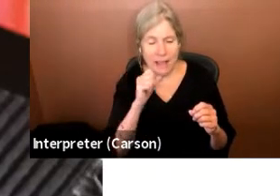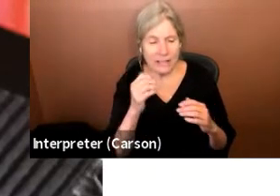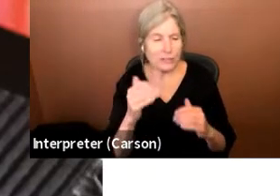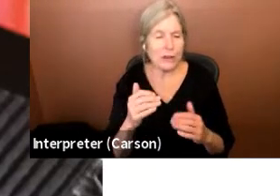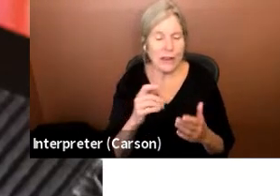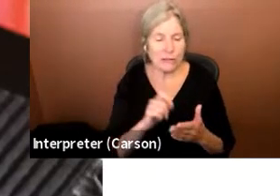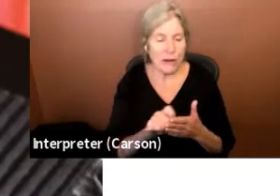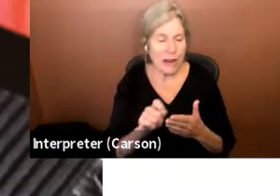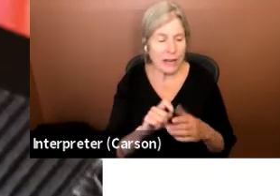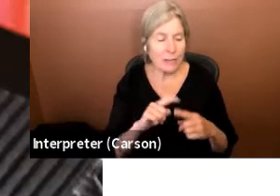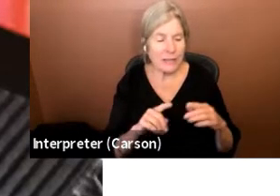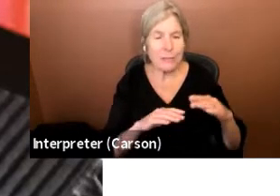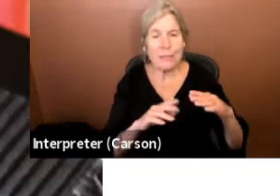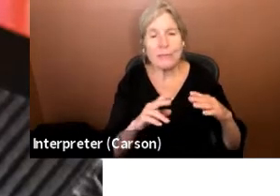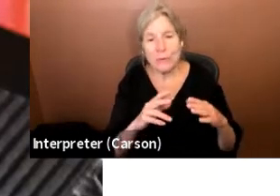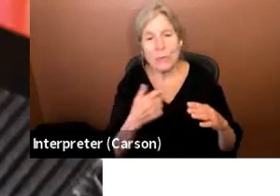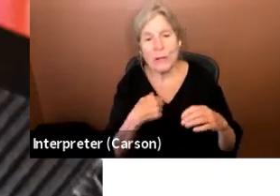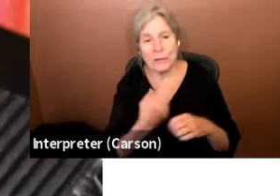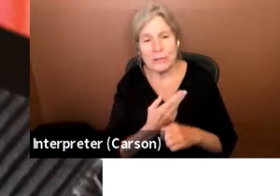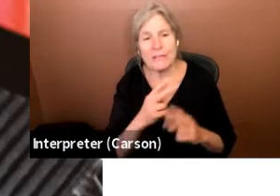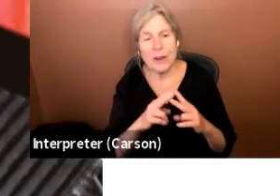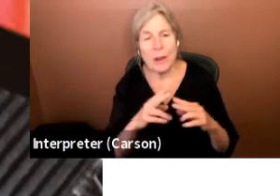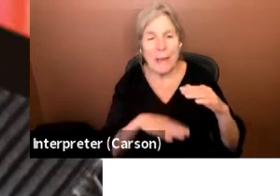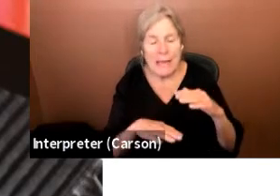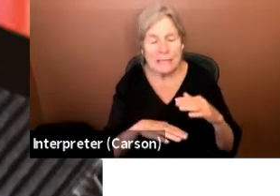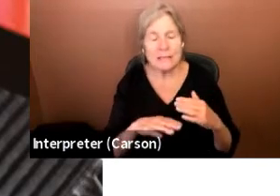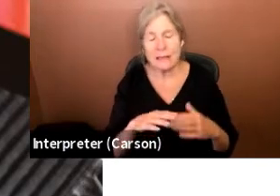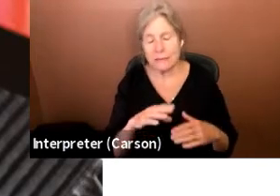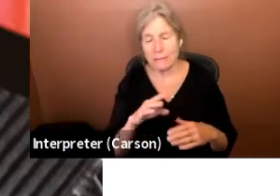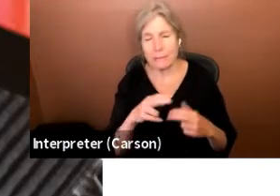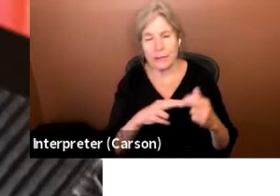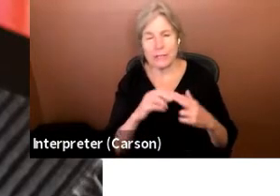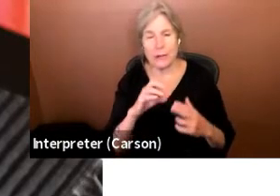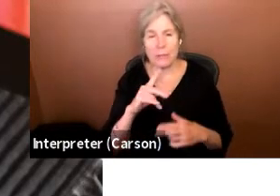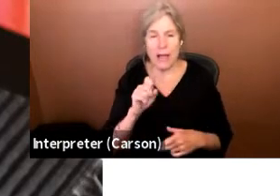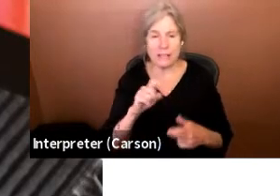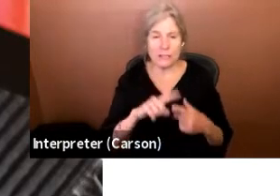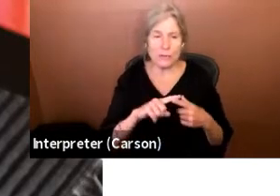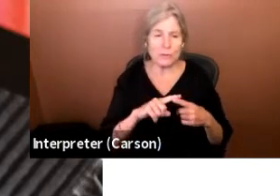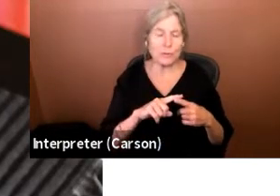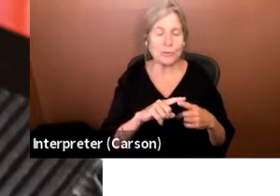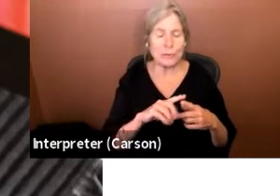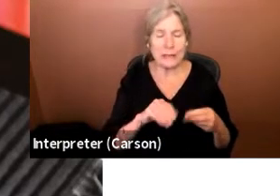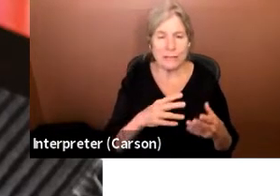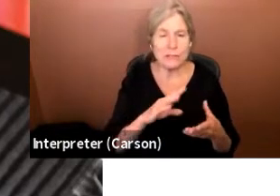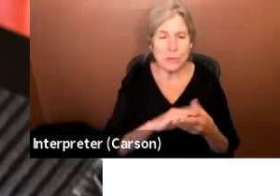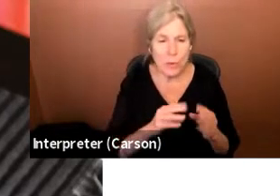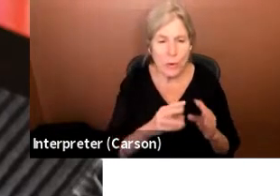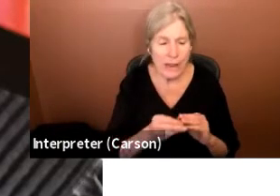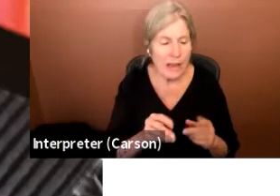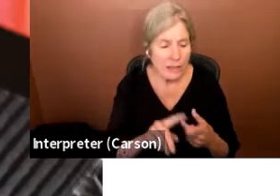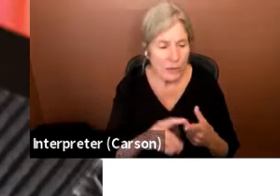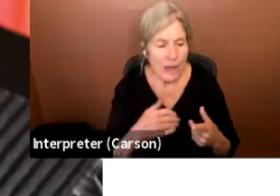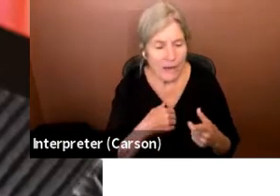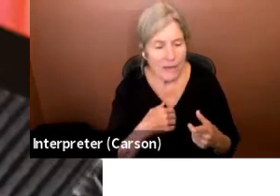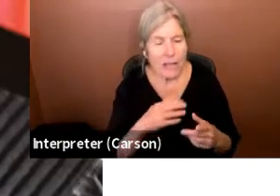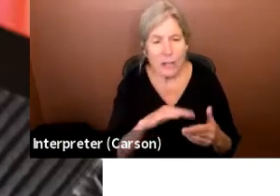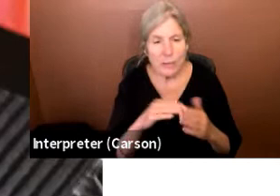basic elements, building blocks in order to do a story and to have a kind of community specific language that the participants